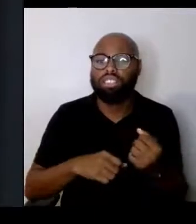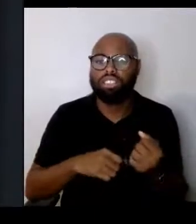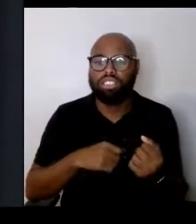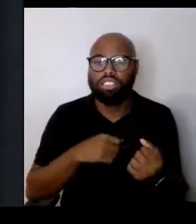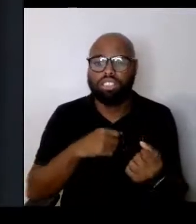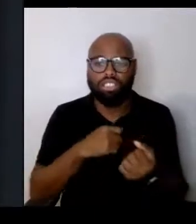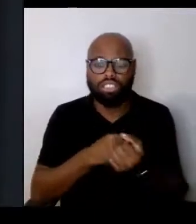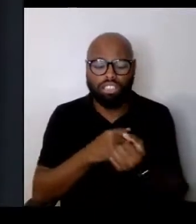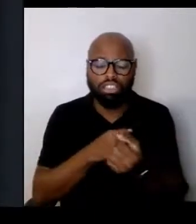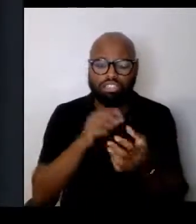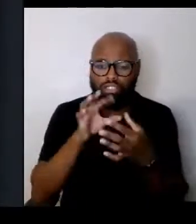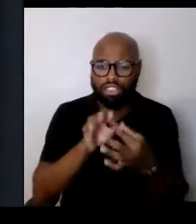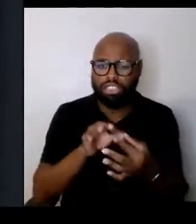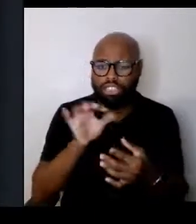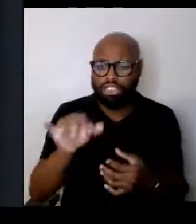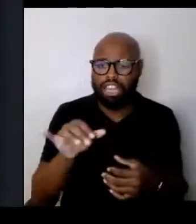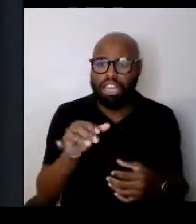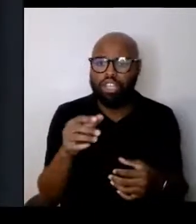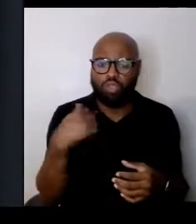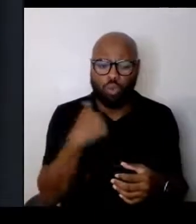So we see that happening now, right?